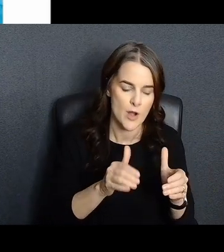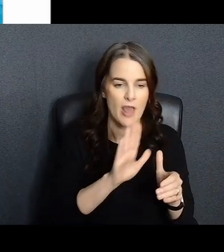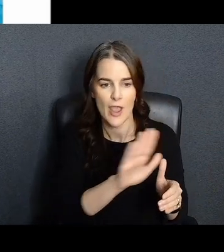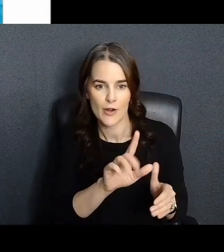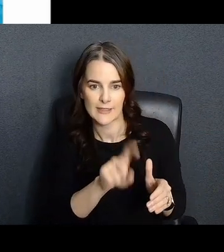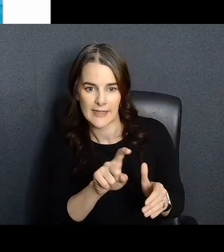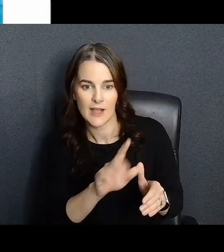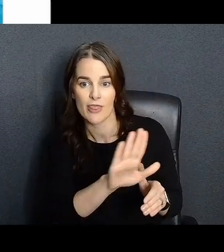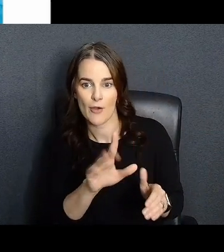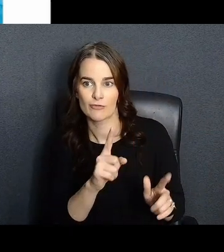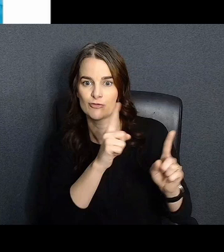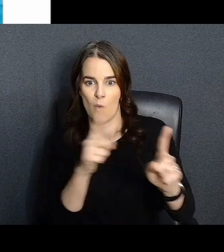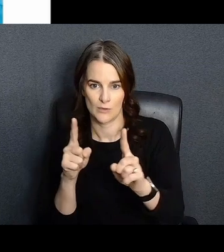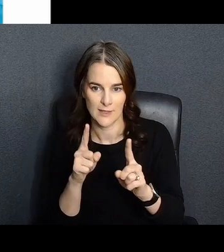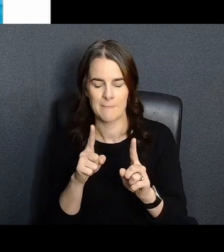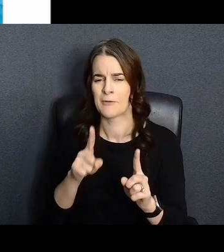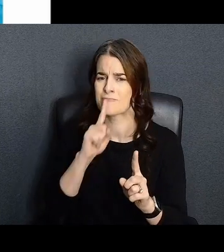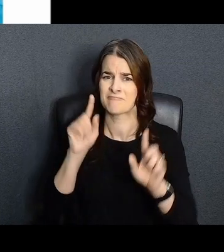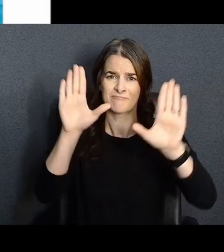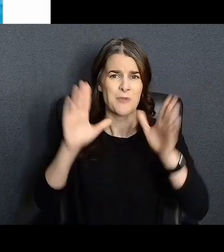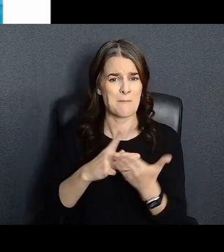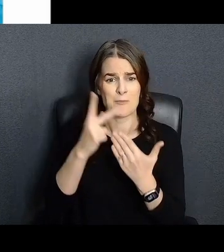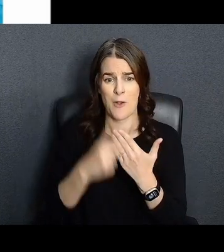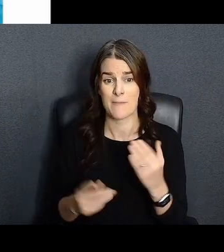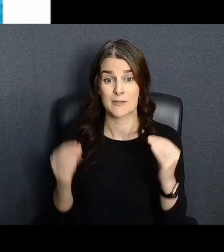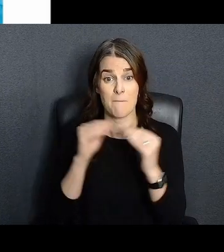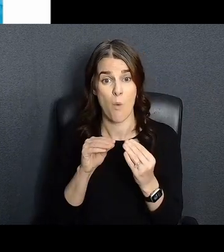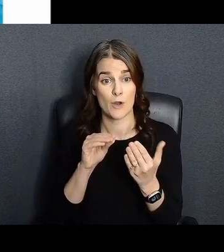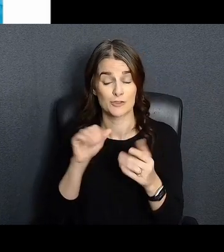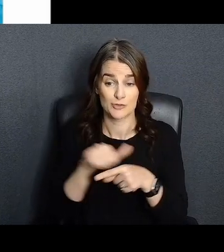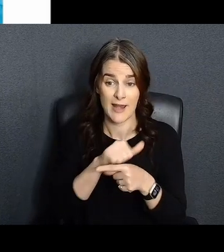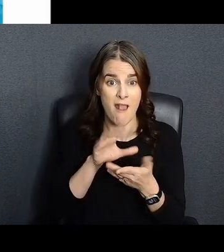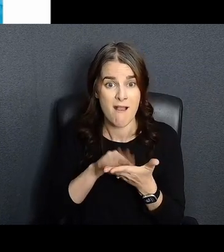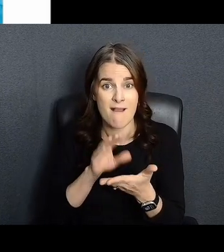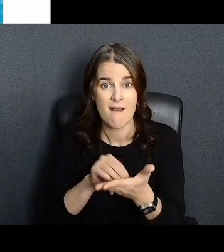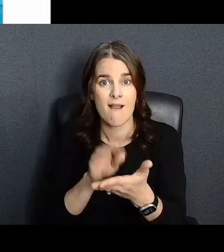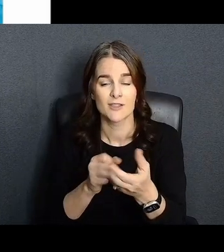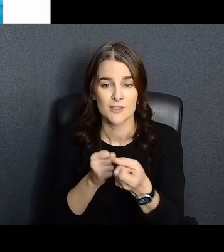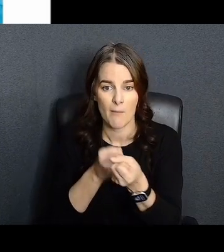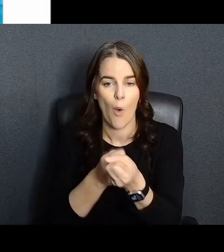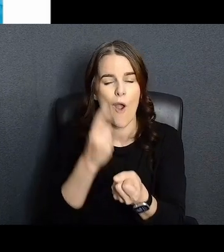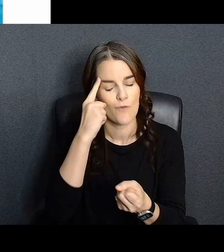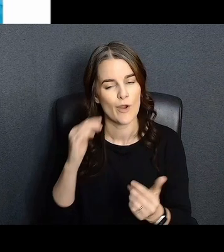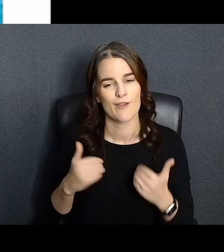But this is a great program to get more training and support for young adult AAC users.